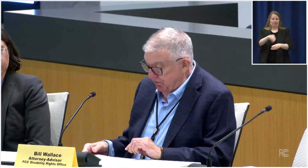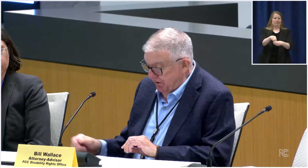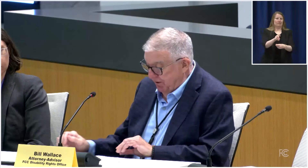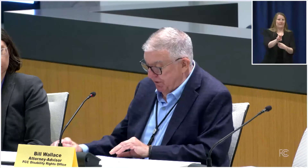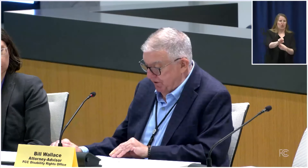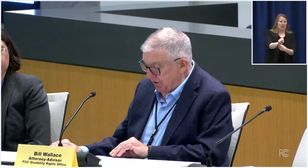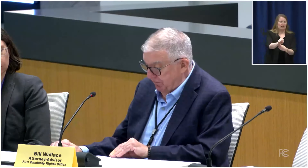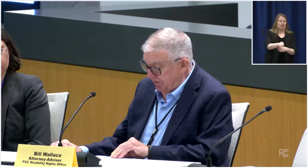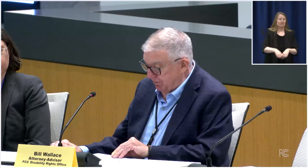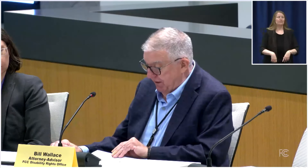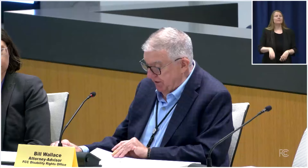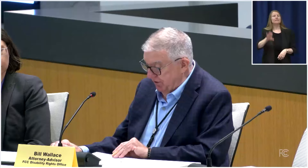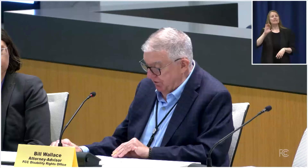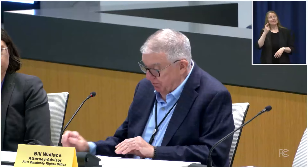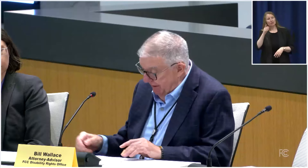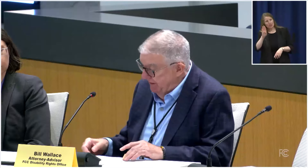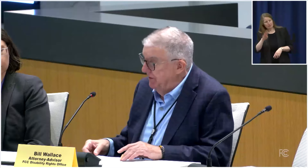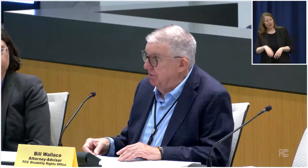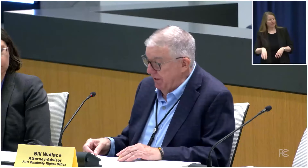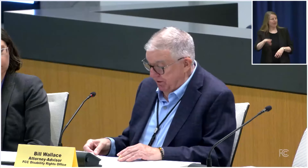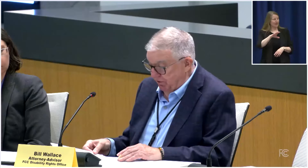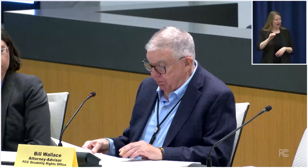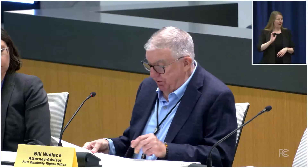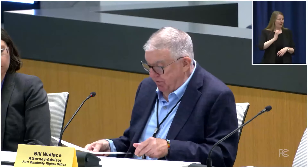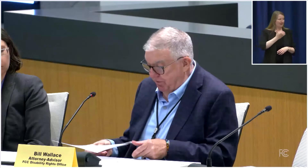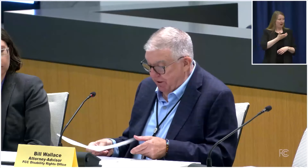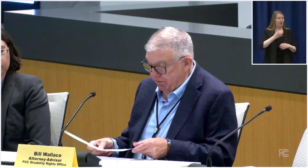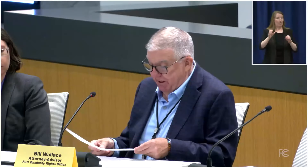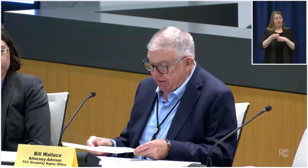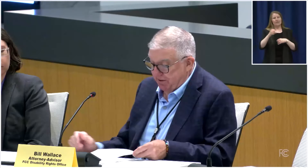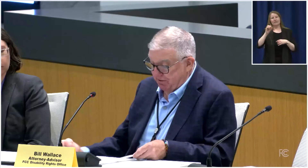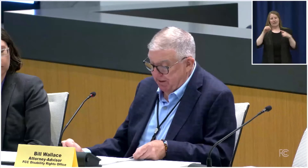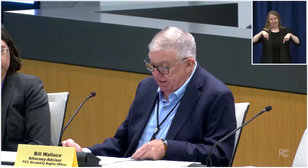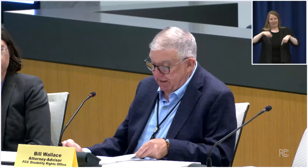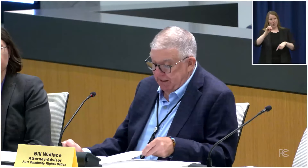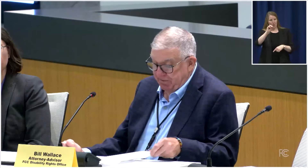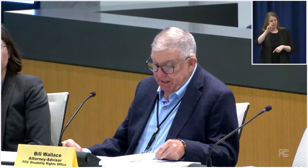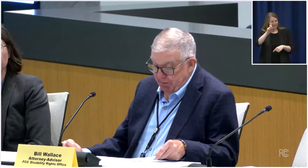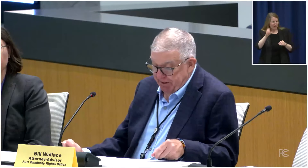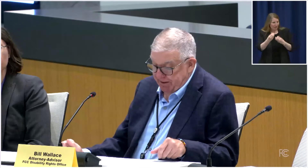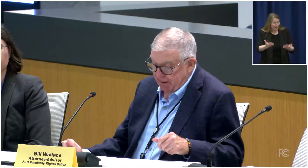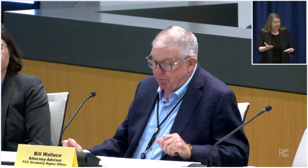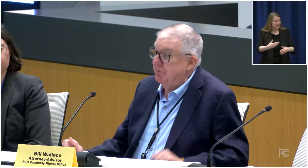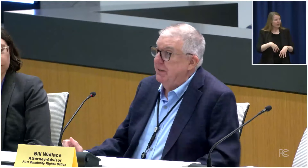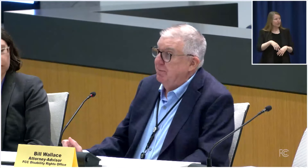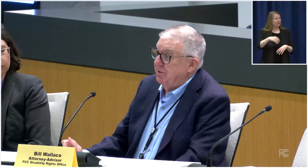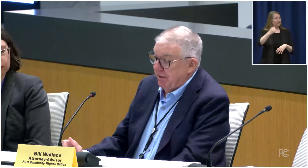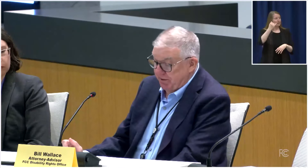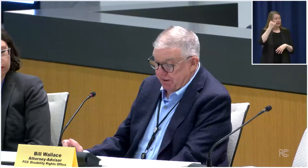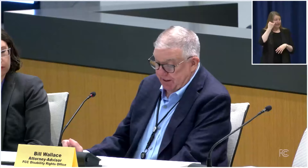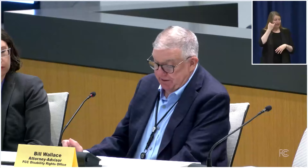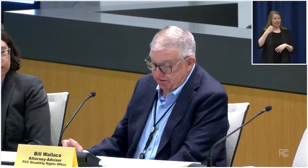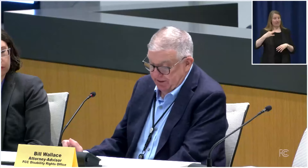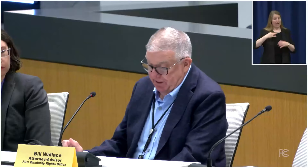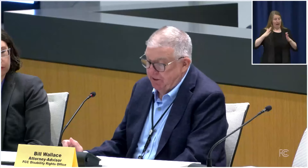RESPONSIBILITIES INCLUDING FOR EXAMPLE BEING ABLE TO TRANSFER DVC CALLS TO THE USER'S VRS PROVIDER IN CASE